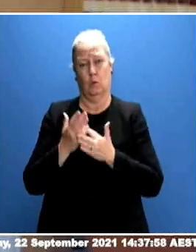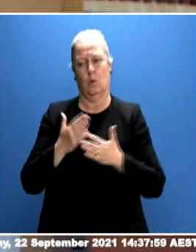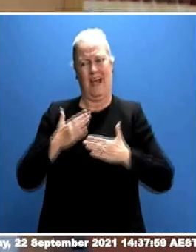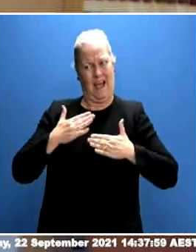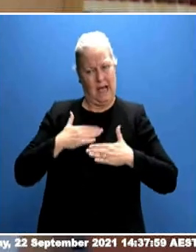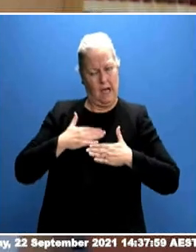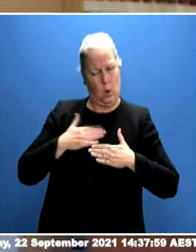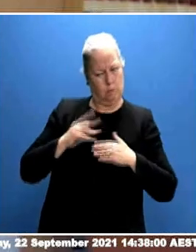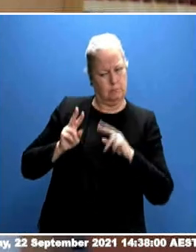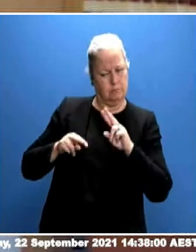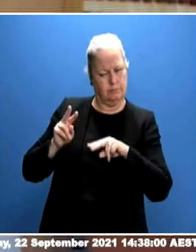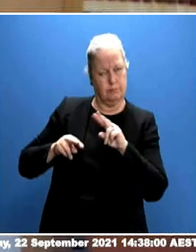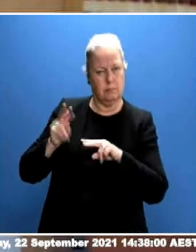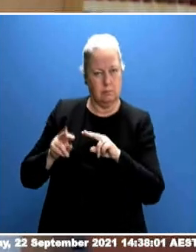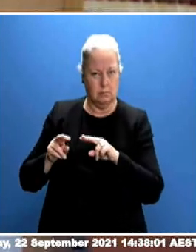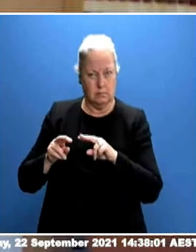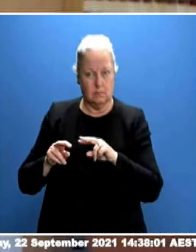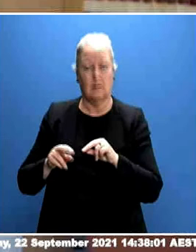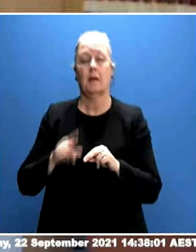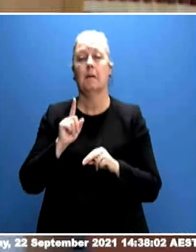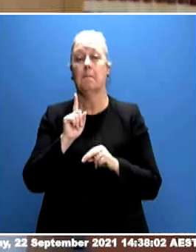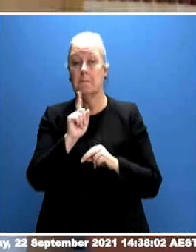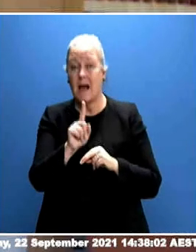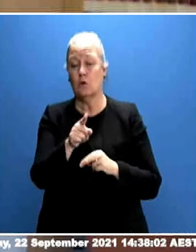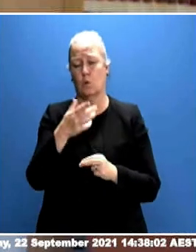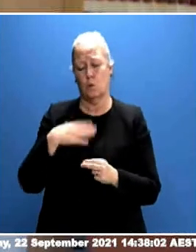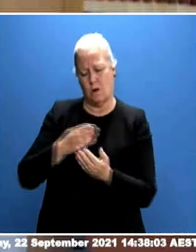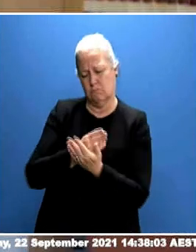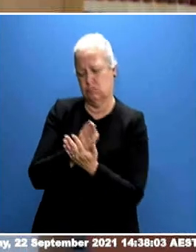But completing a multidisciplinary neural developmental assessment